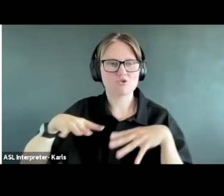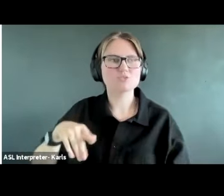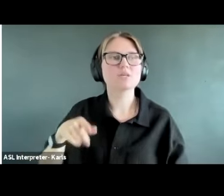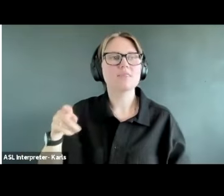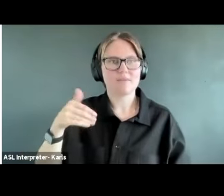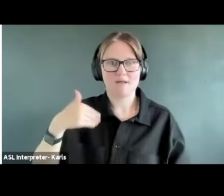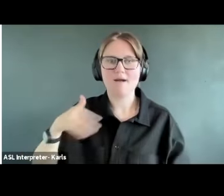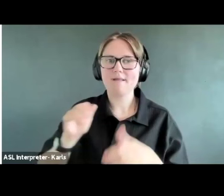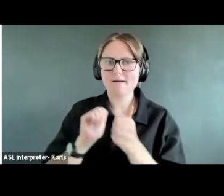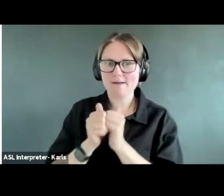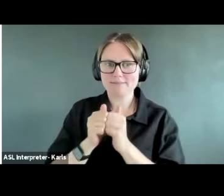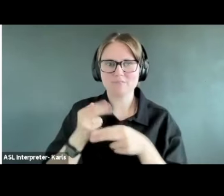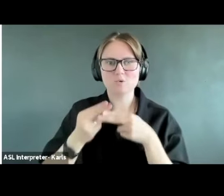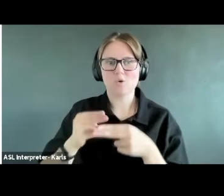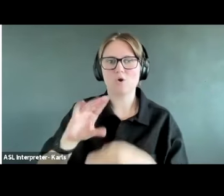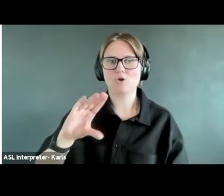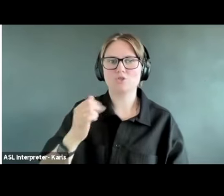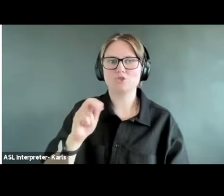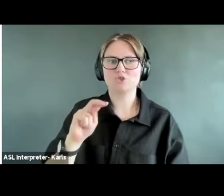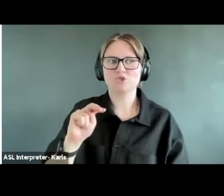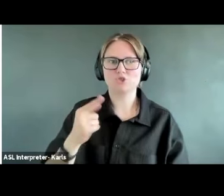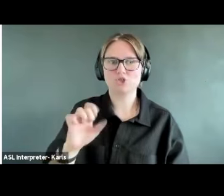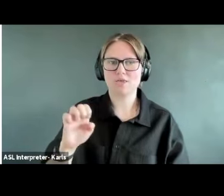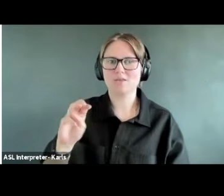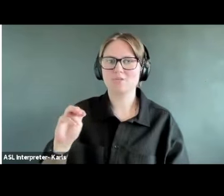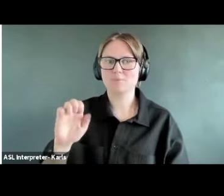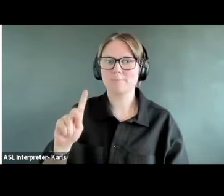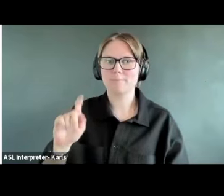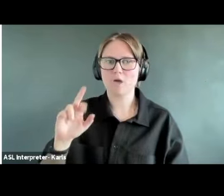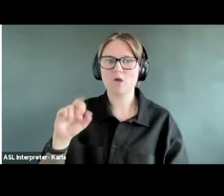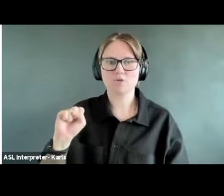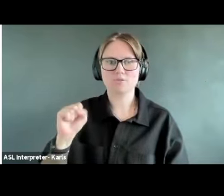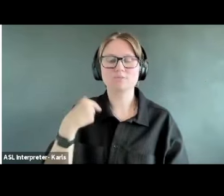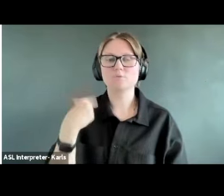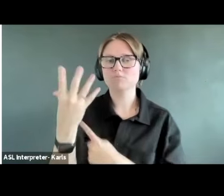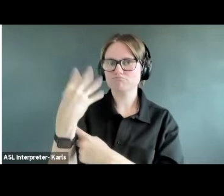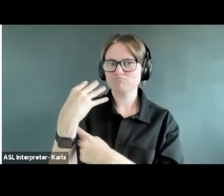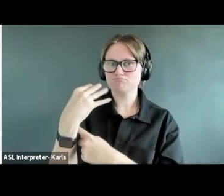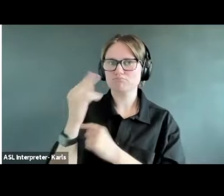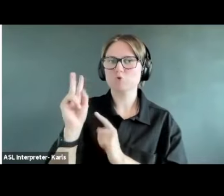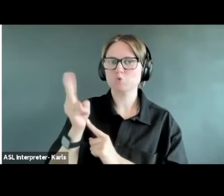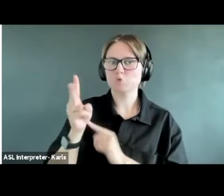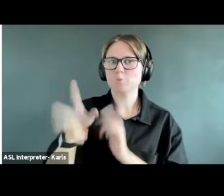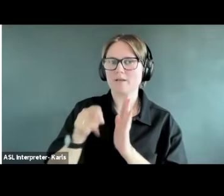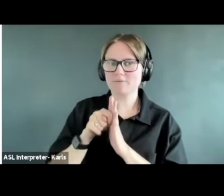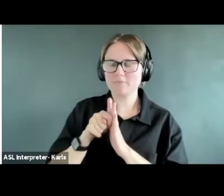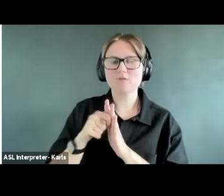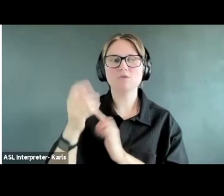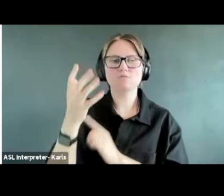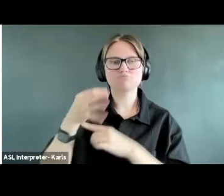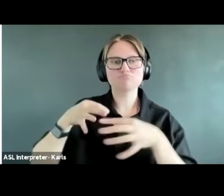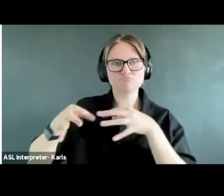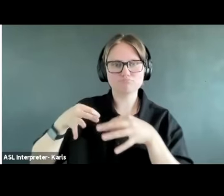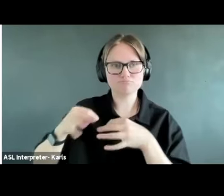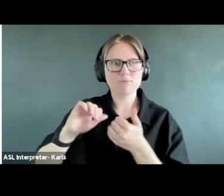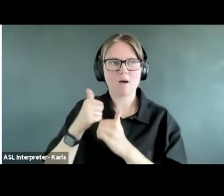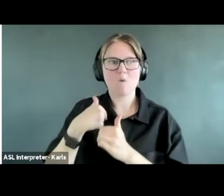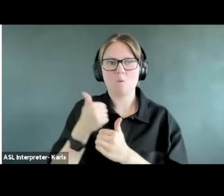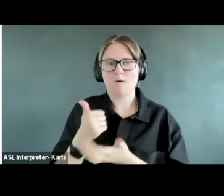Changemakers. And so I submitted a two-minute video about how I helped a quadriplegic mom with twins, put